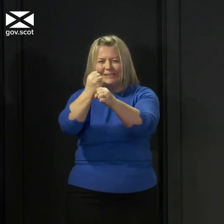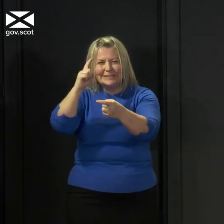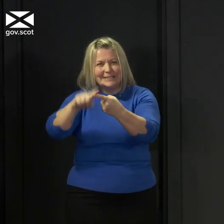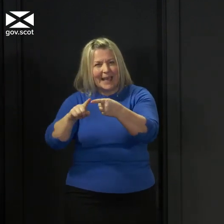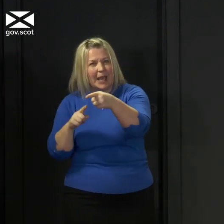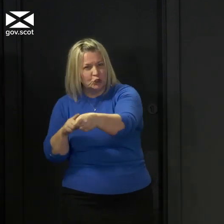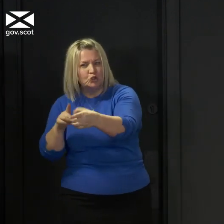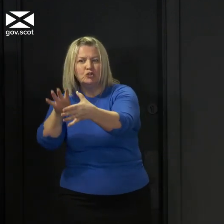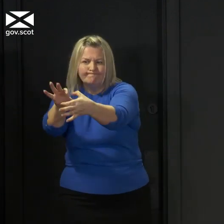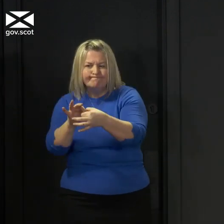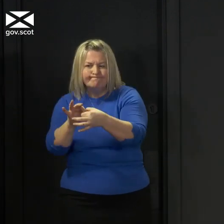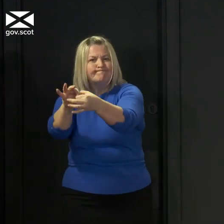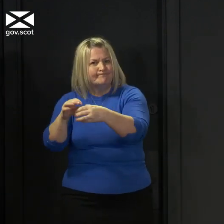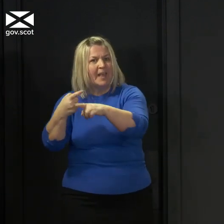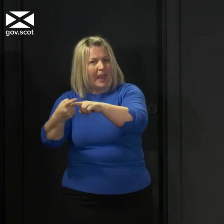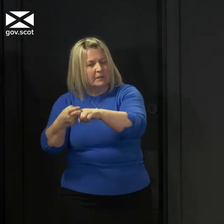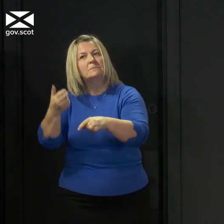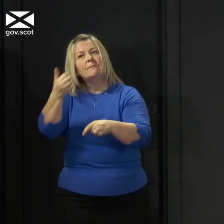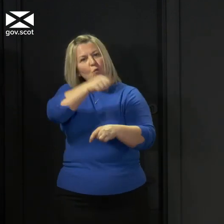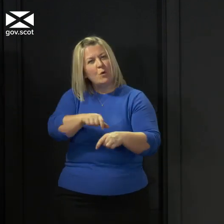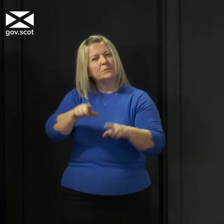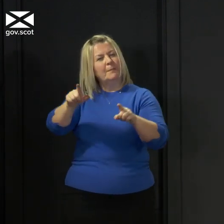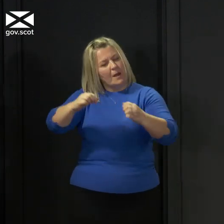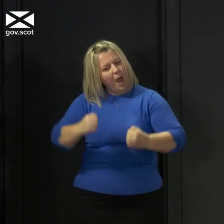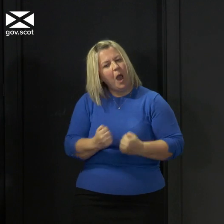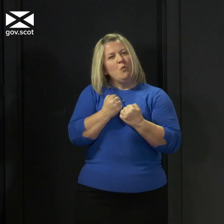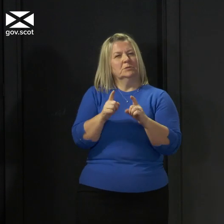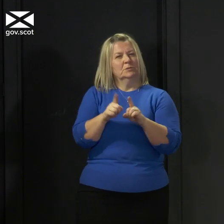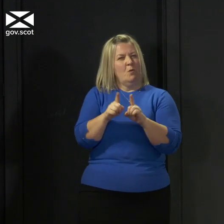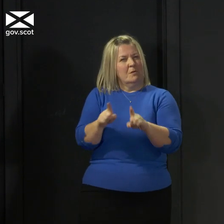Morris chairs and I think that is an important development in one that I